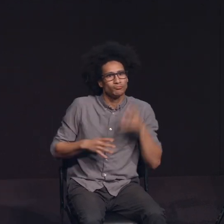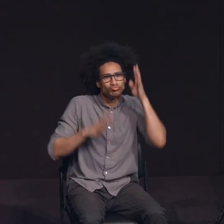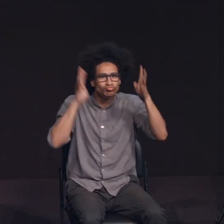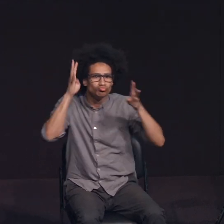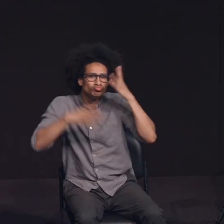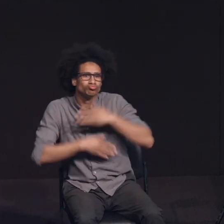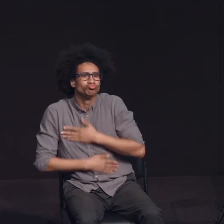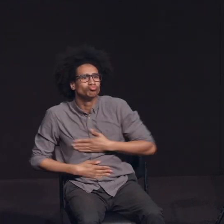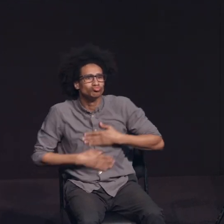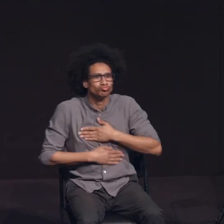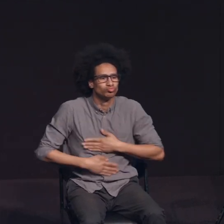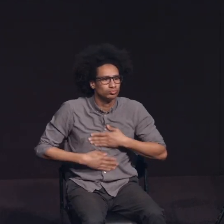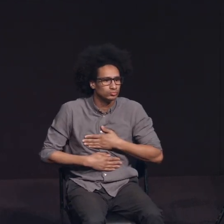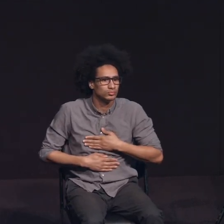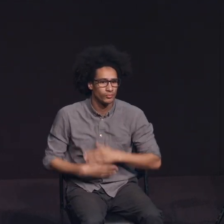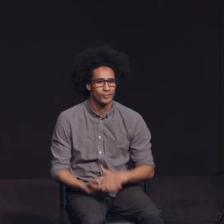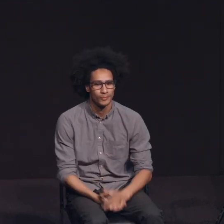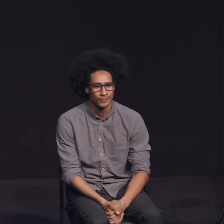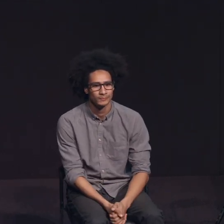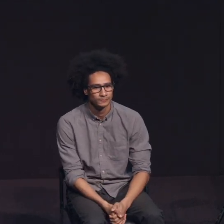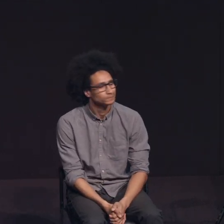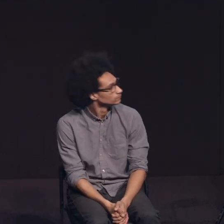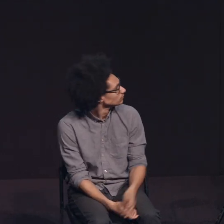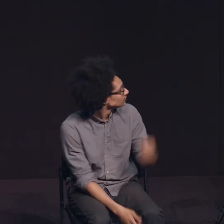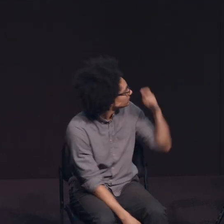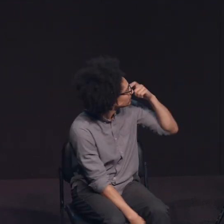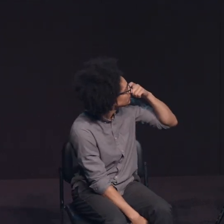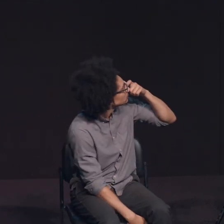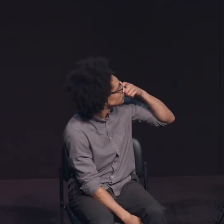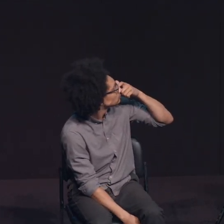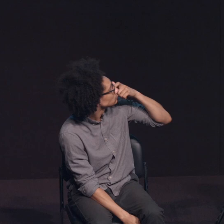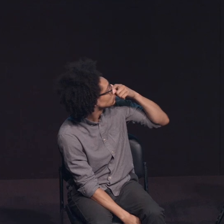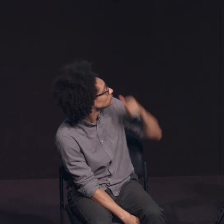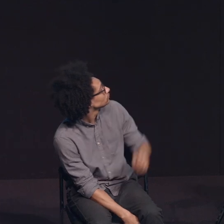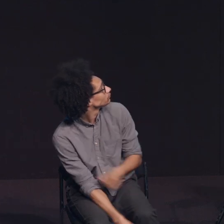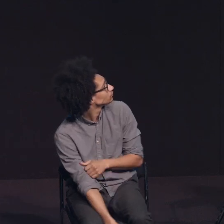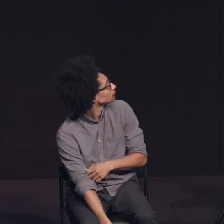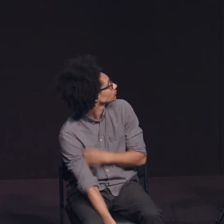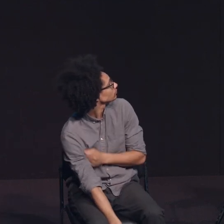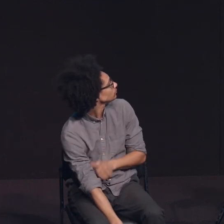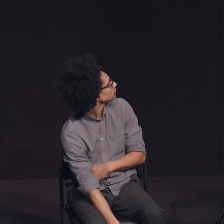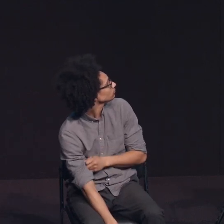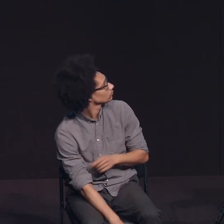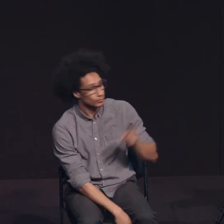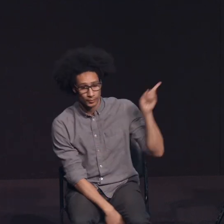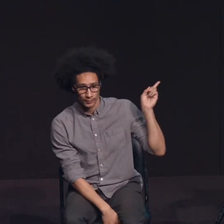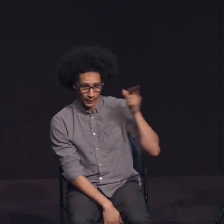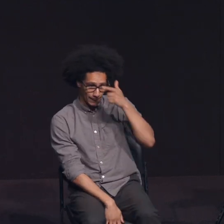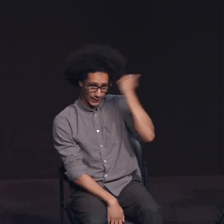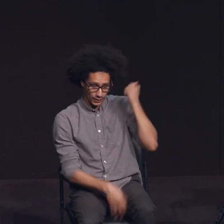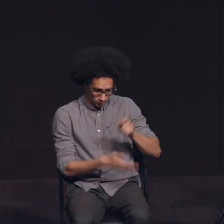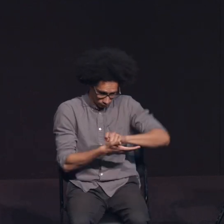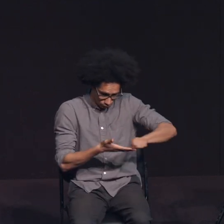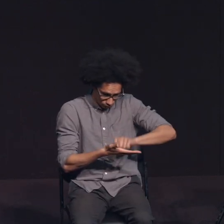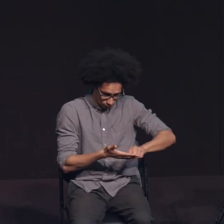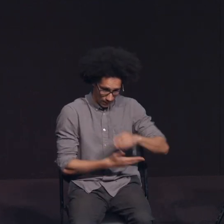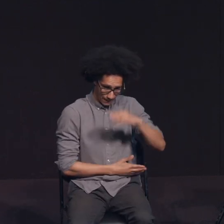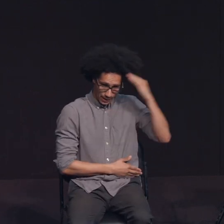Just wanted to show some other images. "Brownies' Book" because it was by Black people for Black people